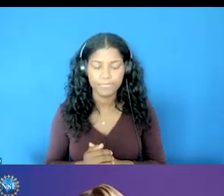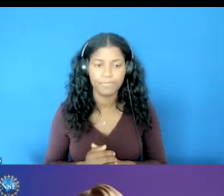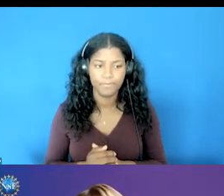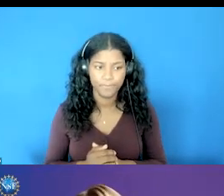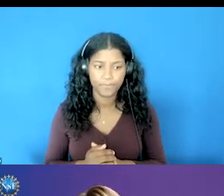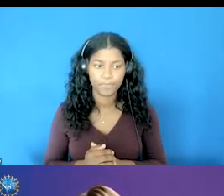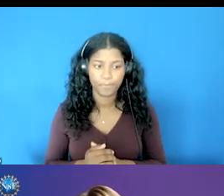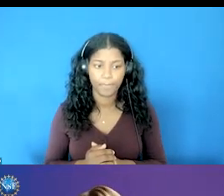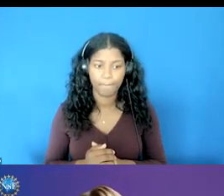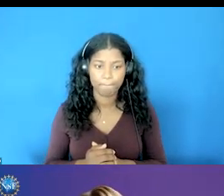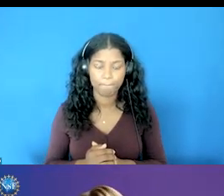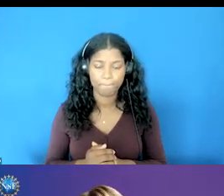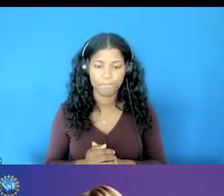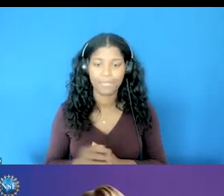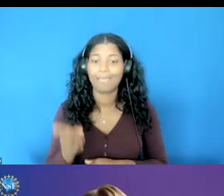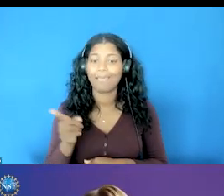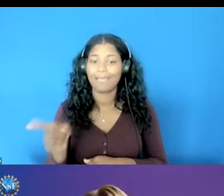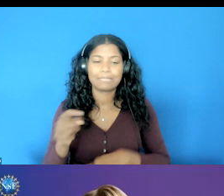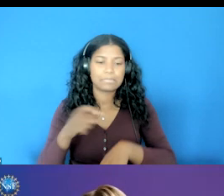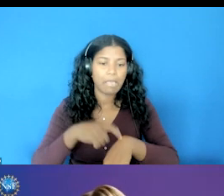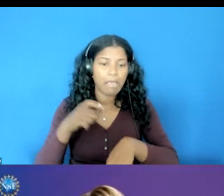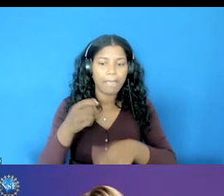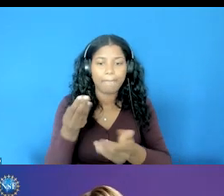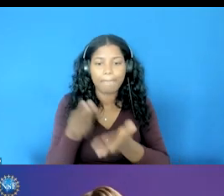Those constraints being time and money for research.